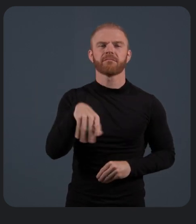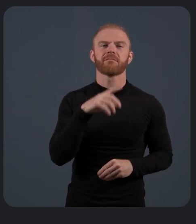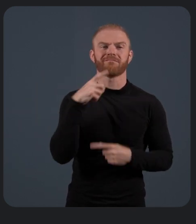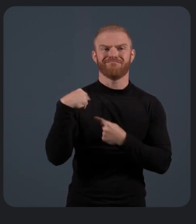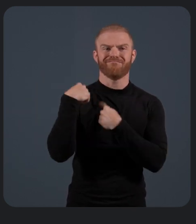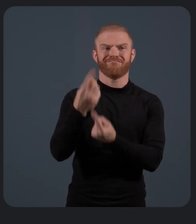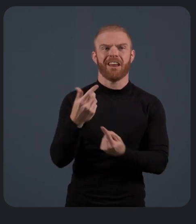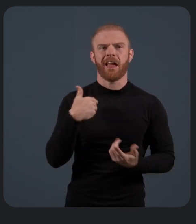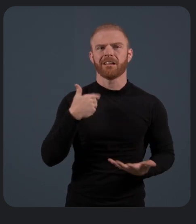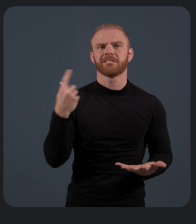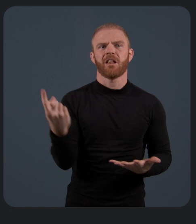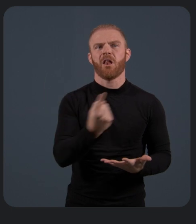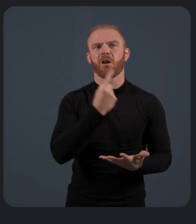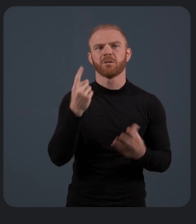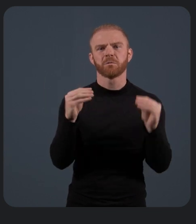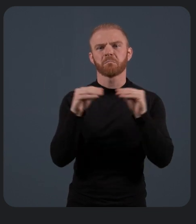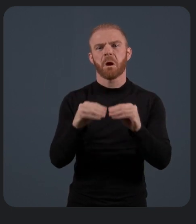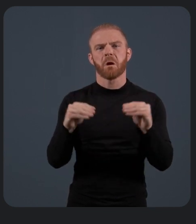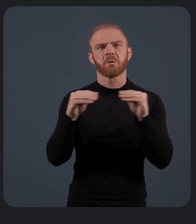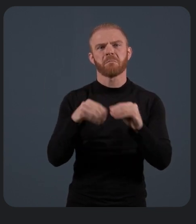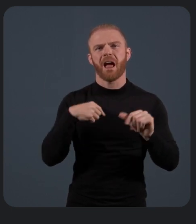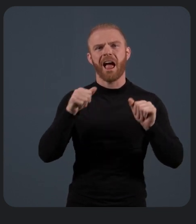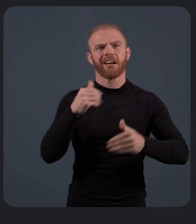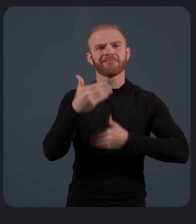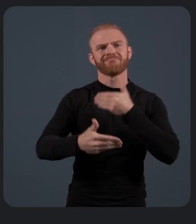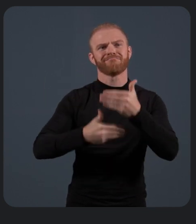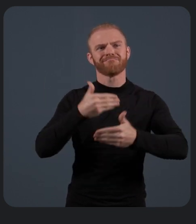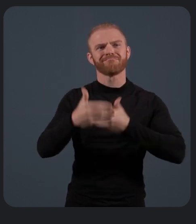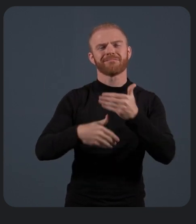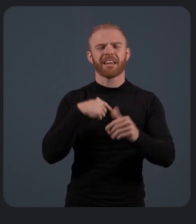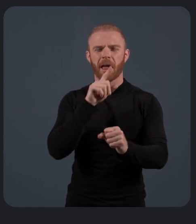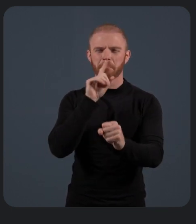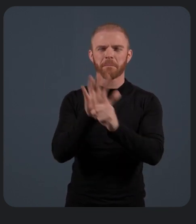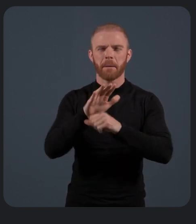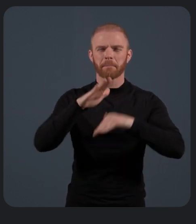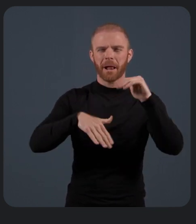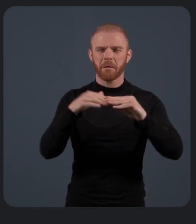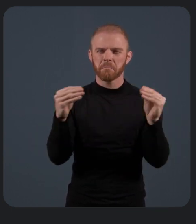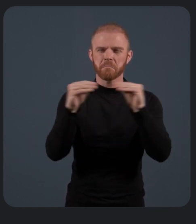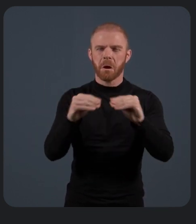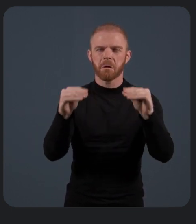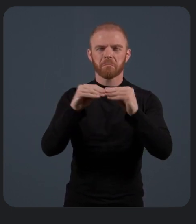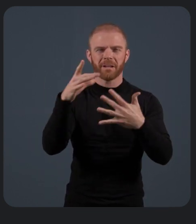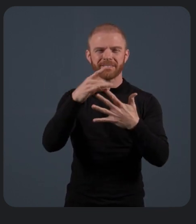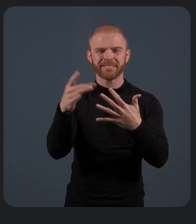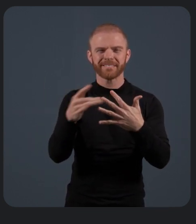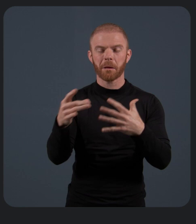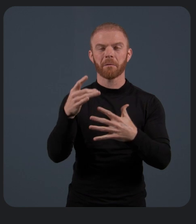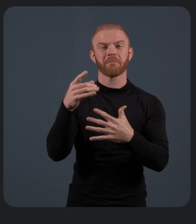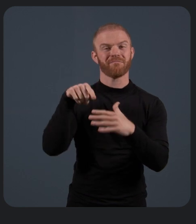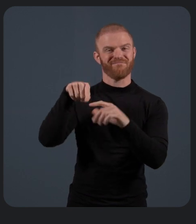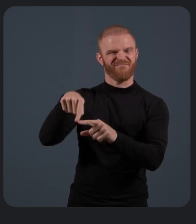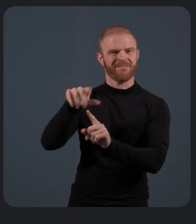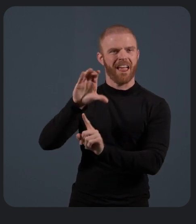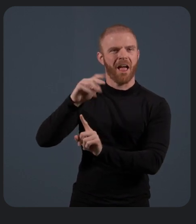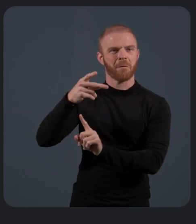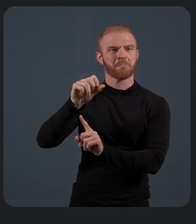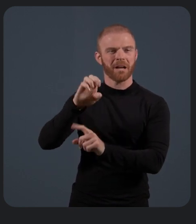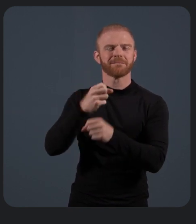And, since there's always more that we can do, we are committed to building even more features into Compose to make it easier for you to build great app